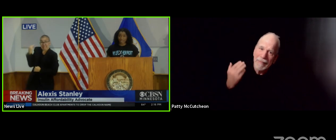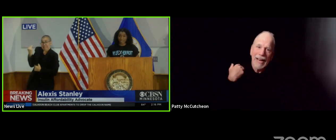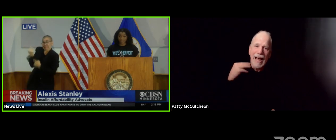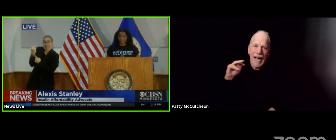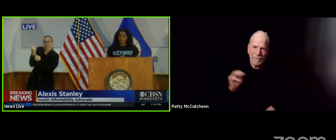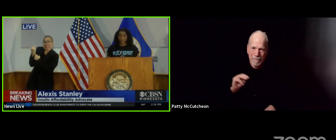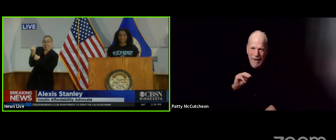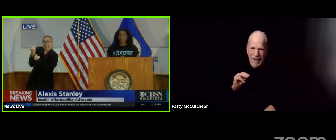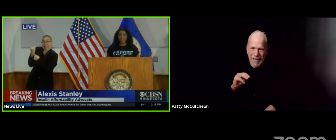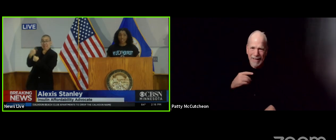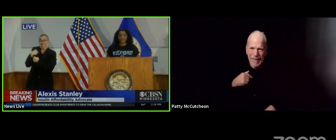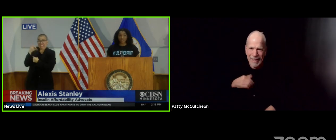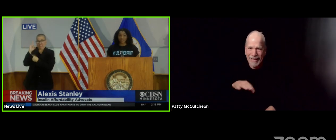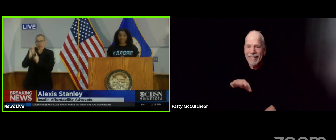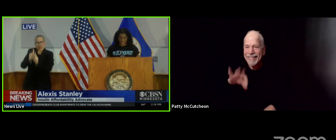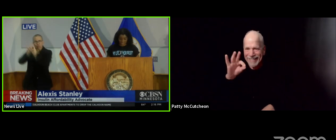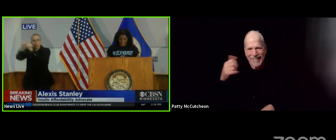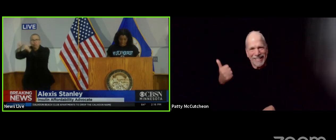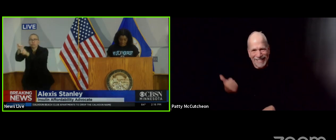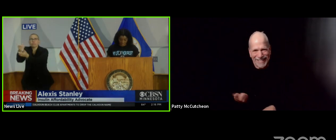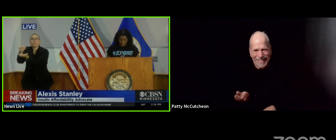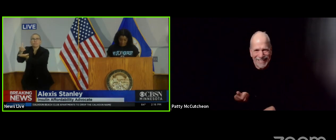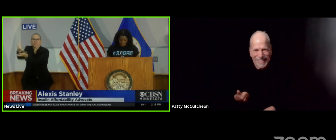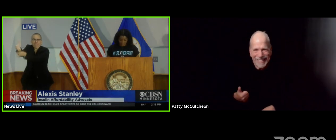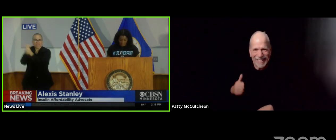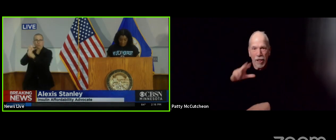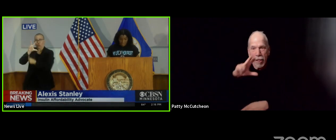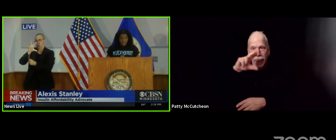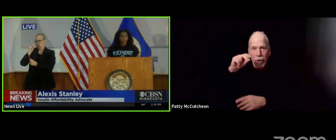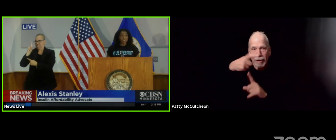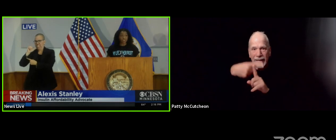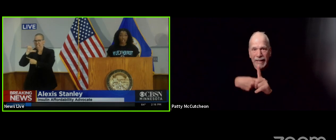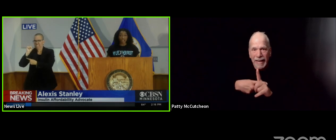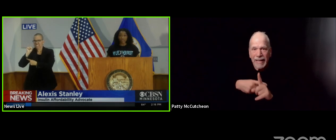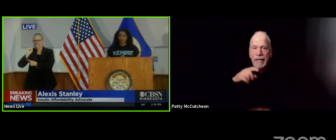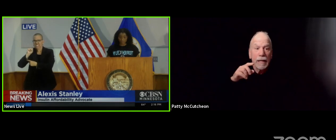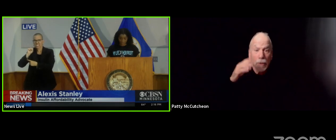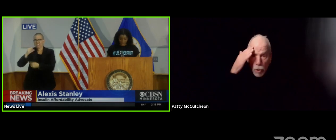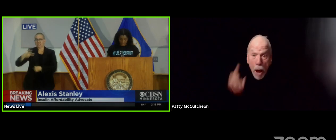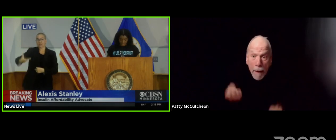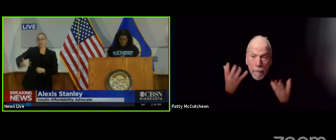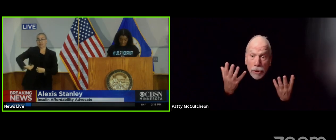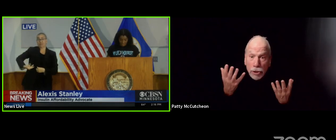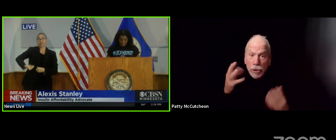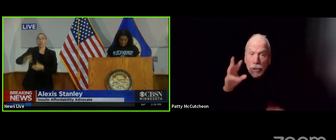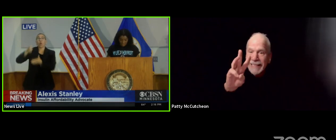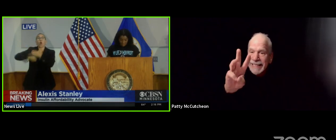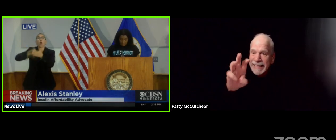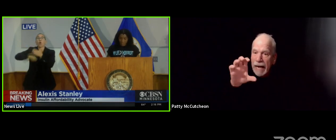SUPPLY WAS $659. I WASN'T SHOCKED OR SURPRISED. BECAUSE IT'S